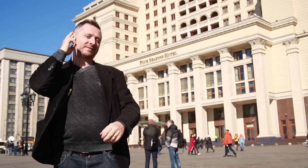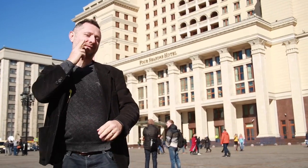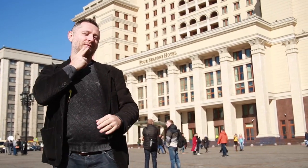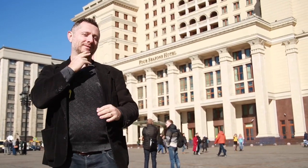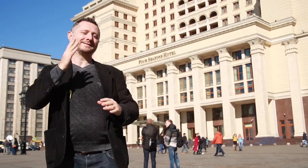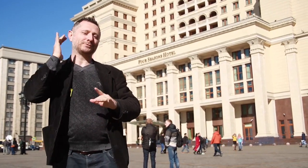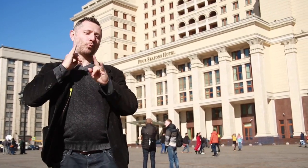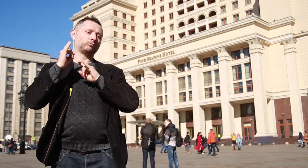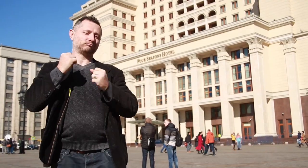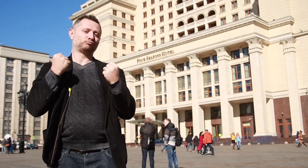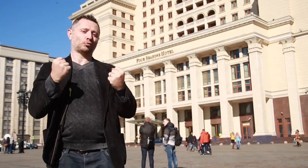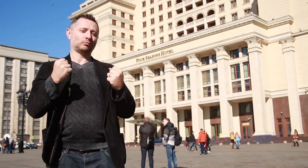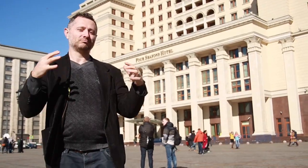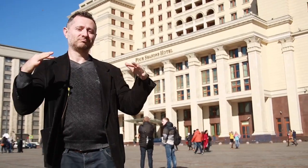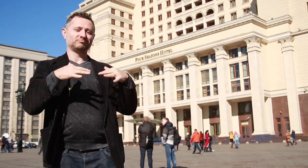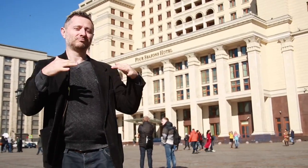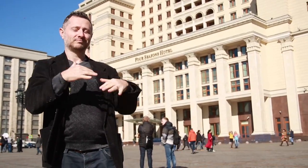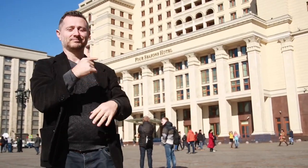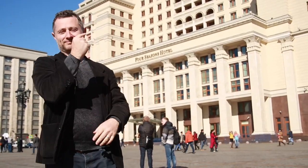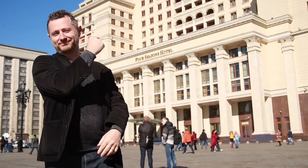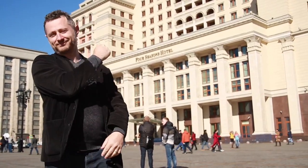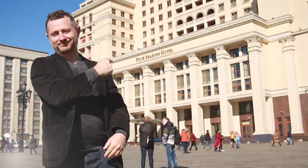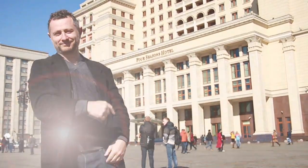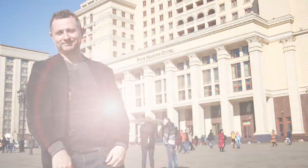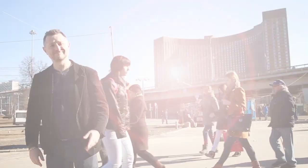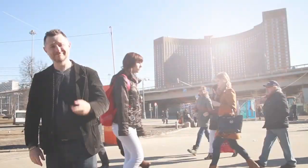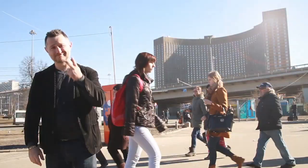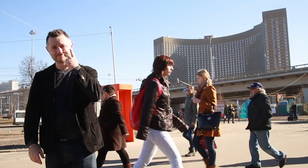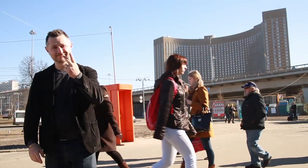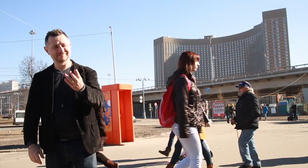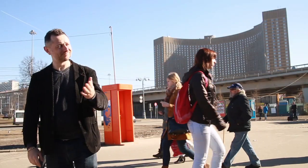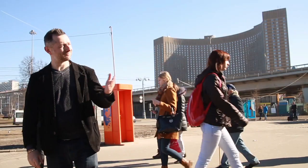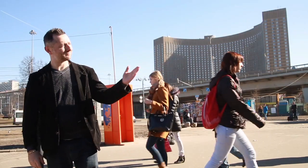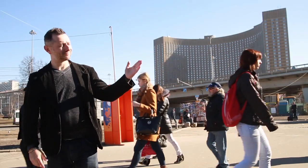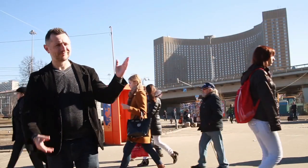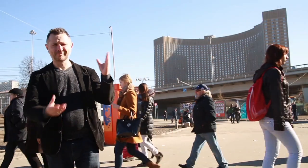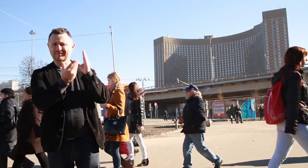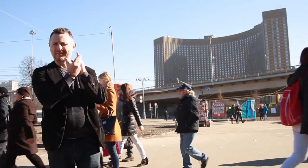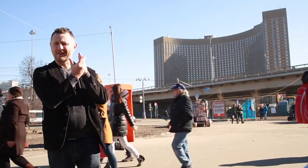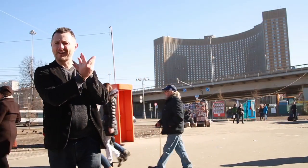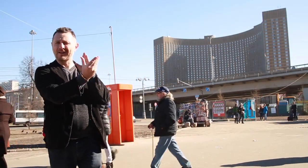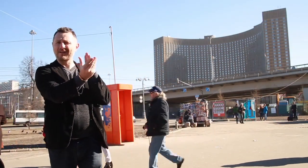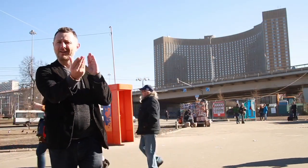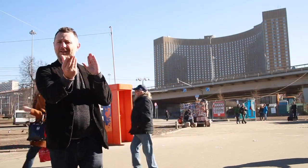history. This is a place where Deaf gathering was strong. Do you see this curved building behind me?